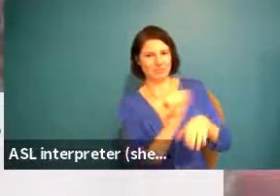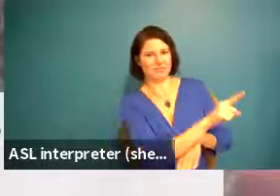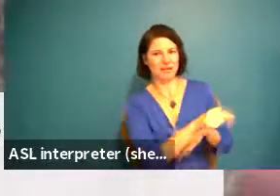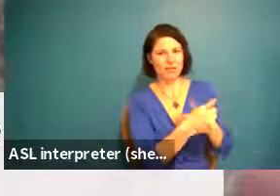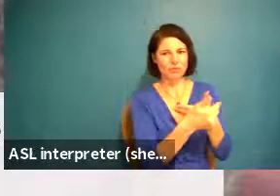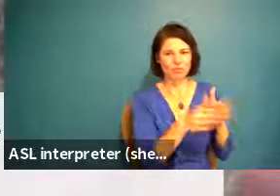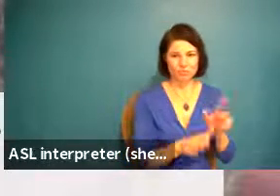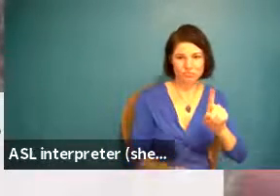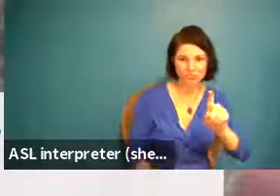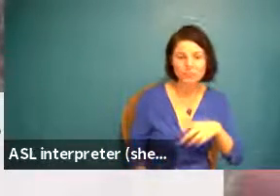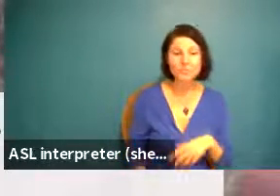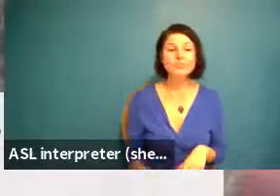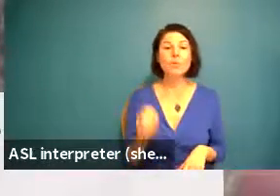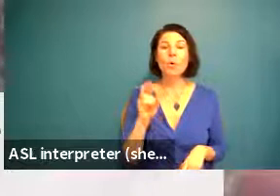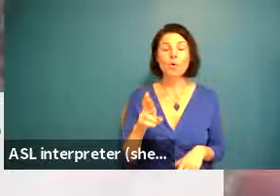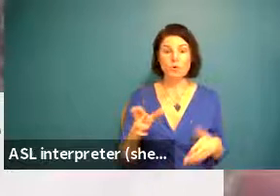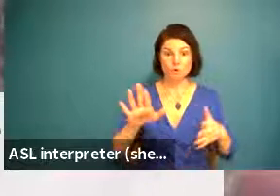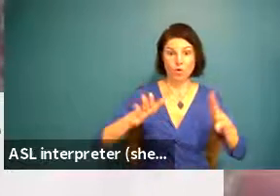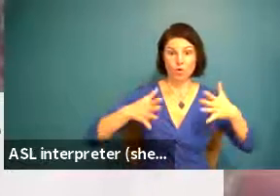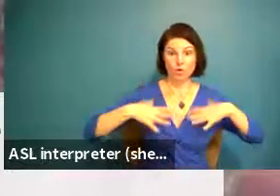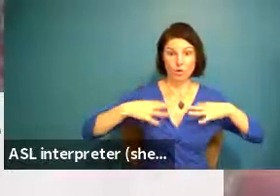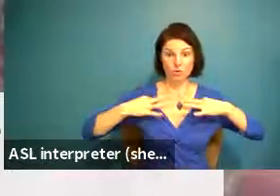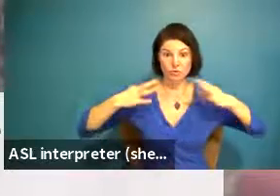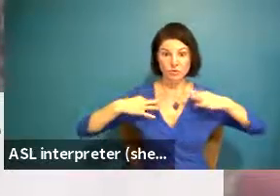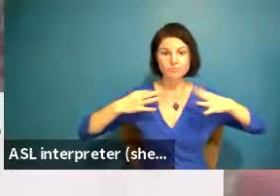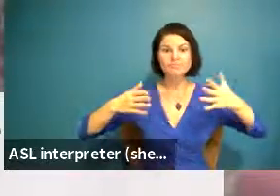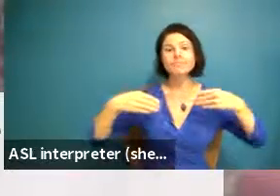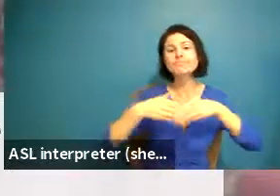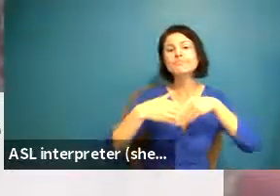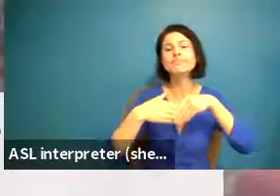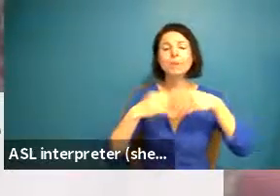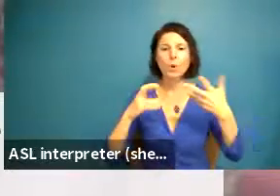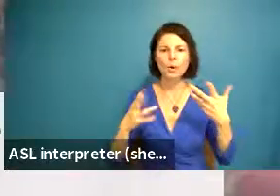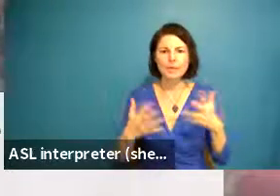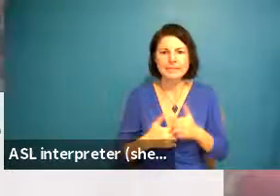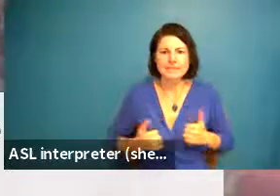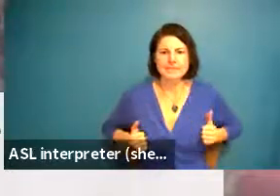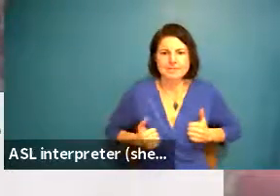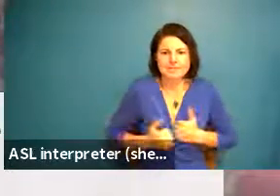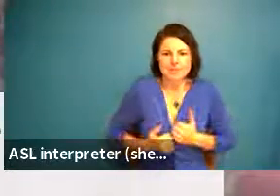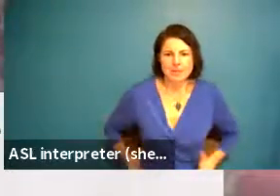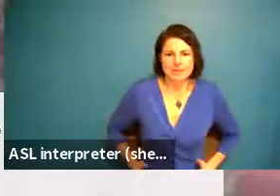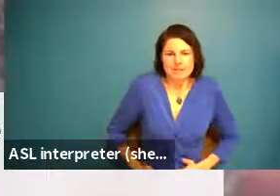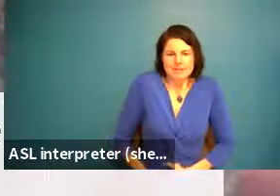underneath your clothes to prevent your body from expressing attributes of the wrong gender? I'm asking these questions because